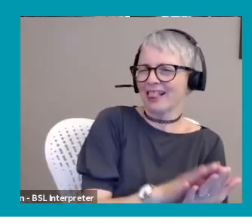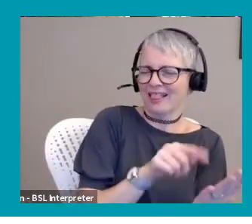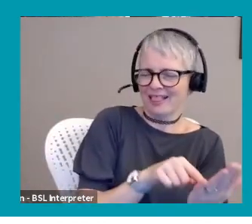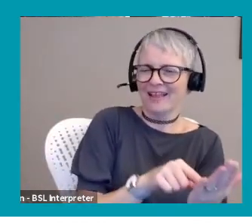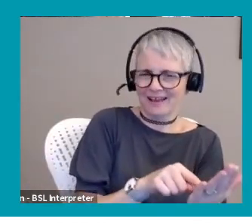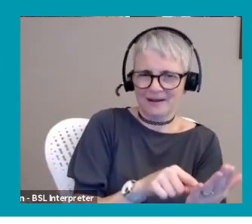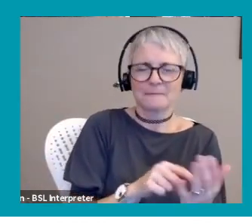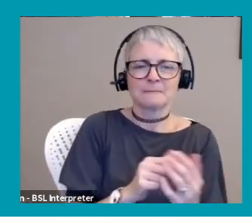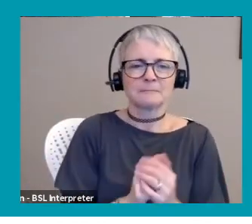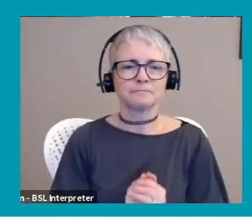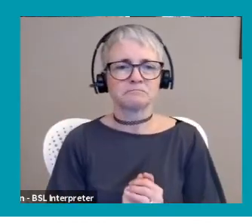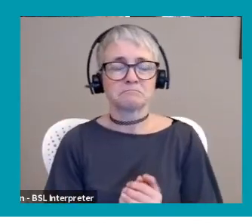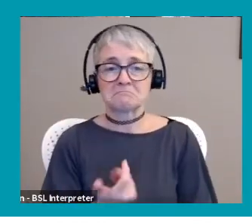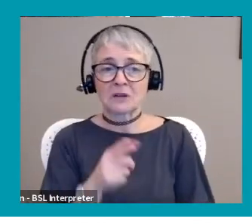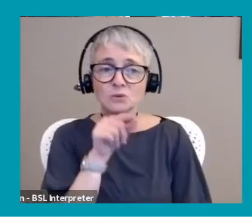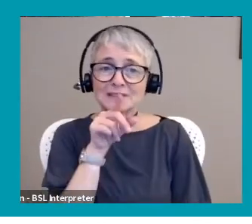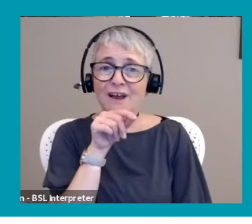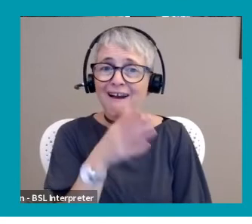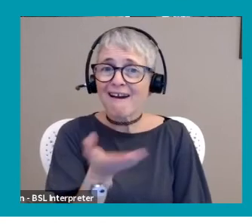What about Twitter, anybody thought of using Twitter?